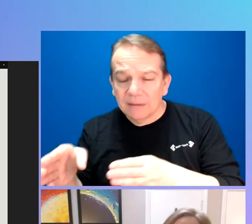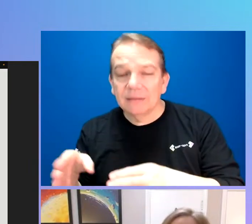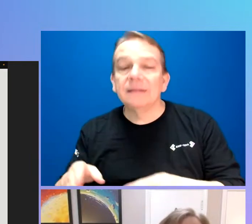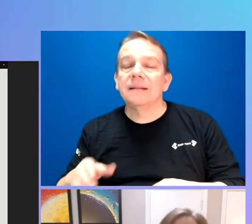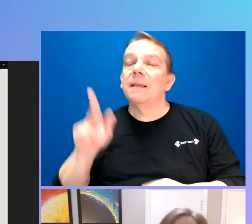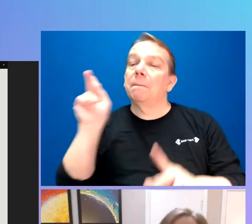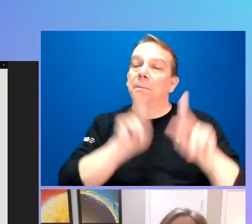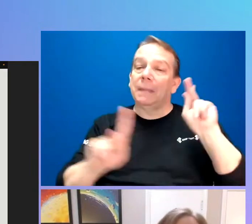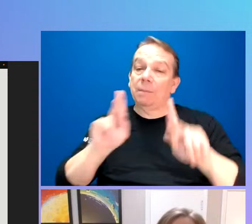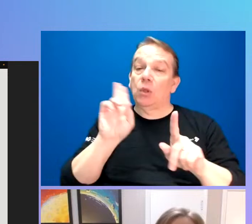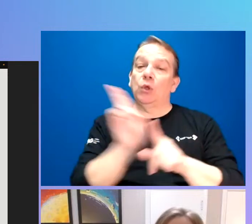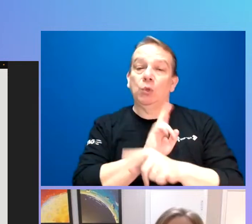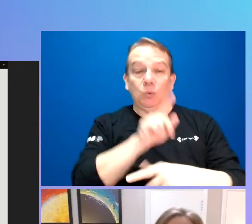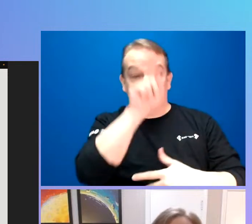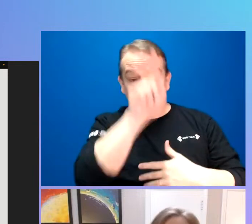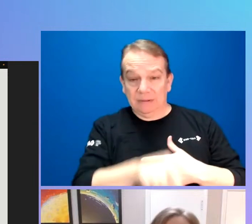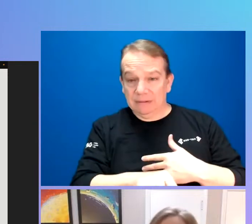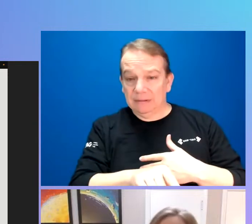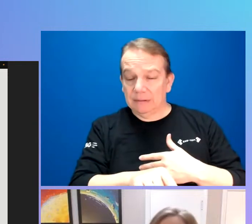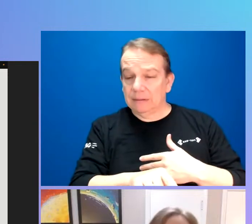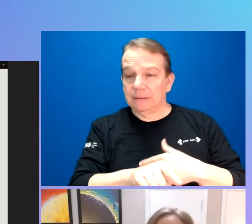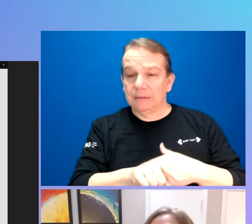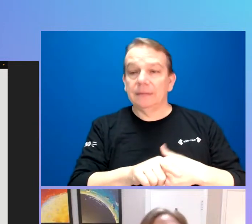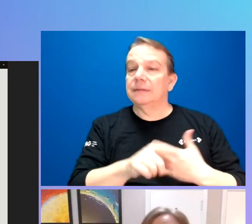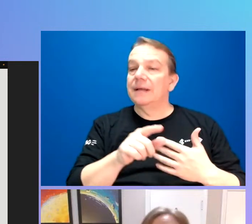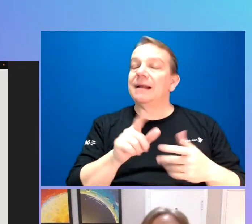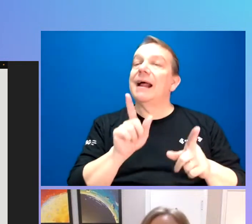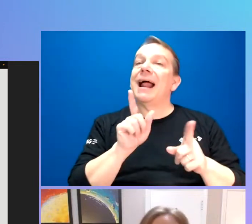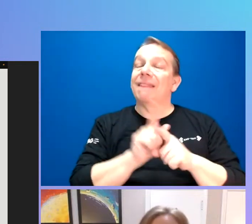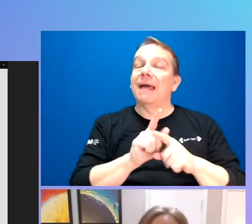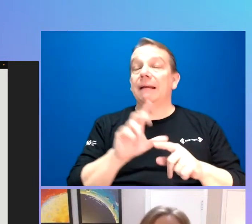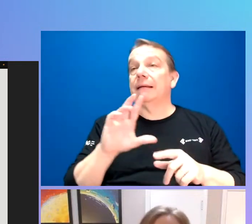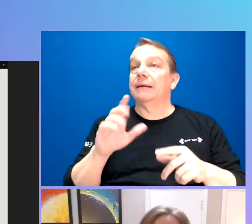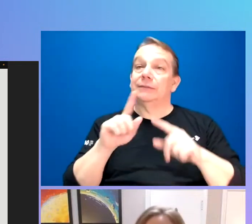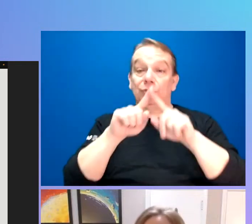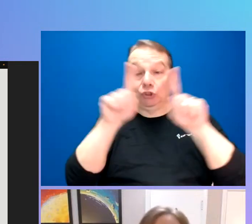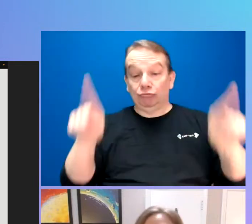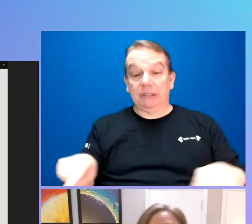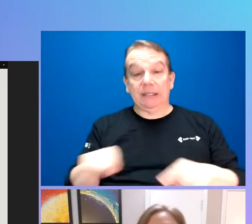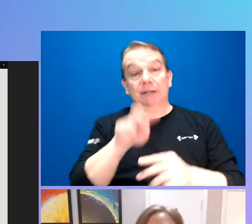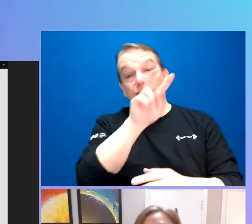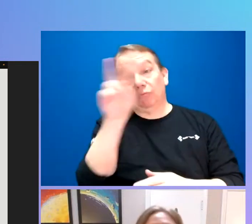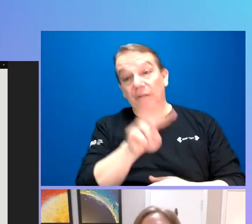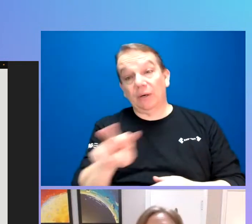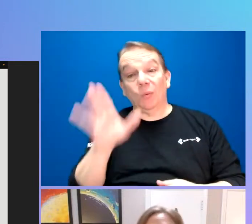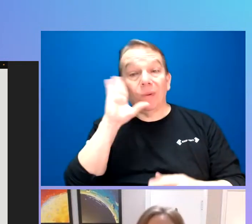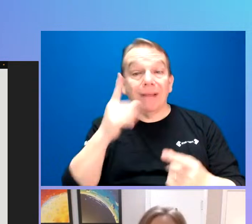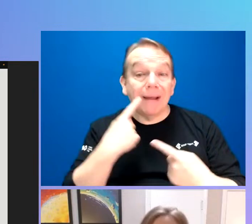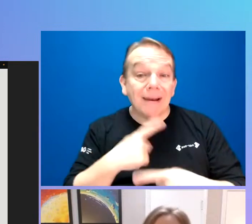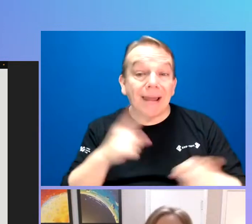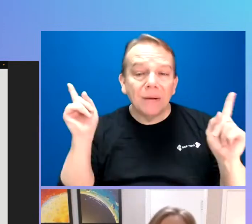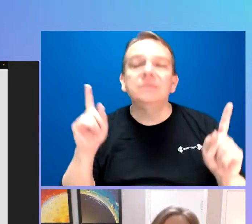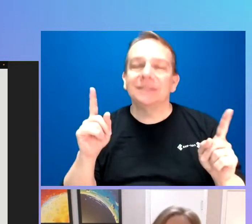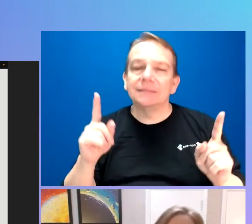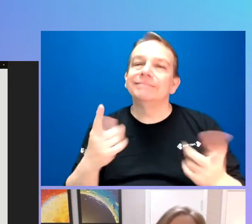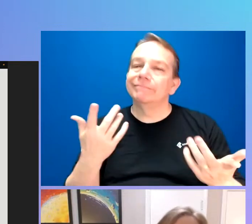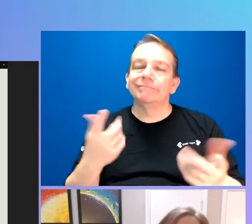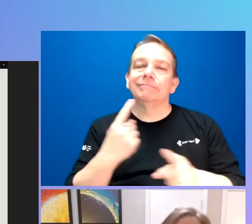generally refer to some text that a screen reader is going to announce as an alternative to